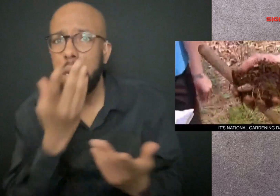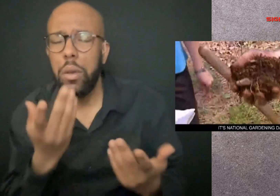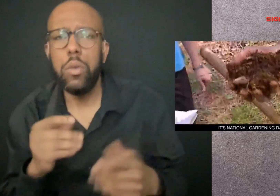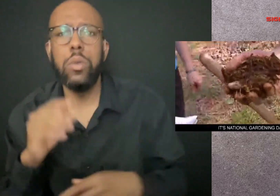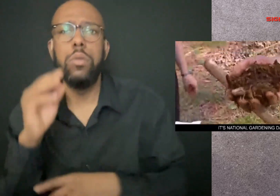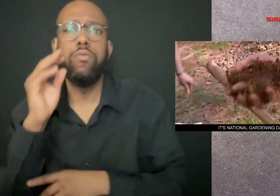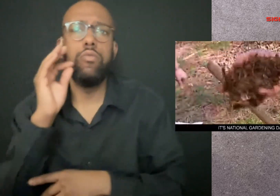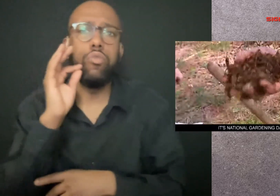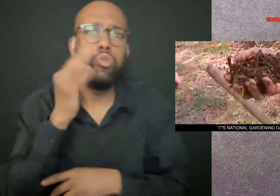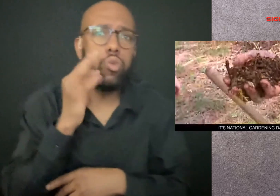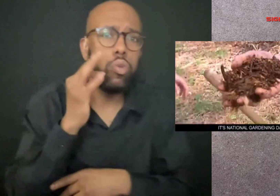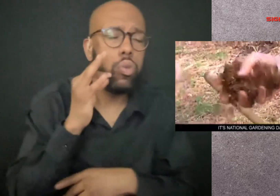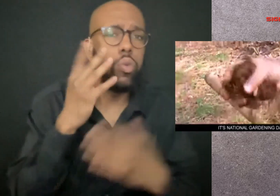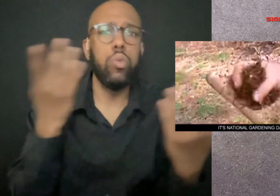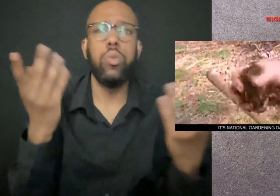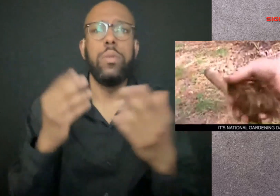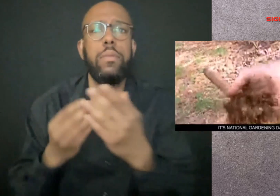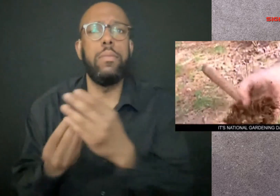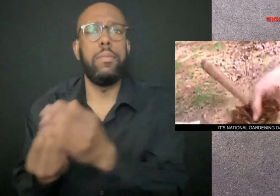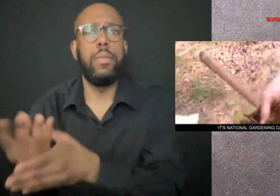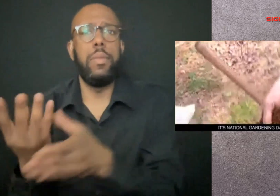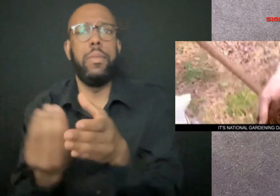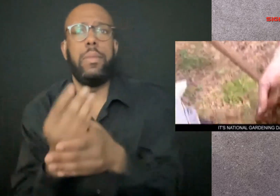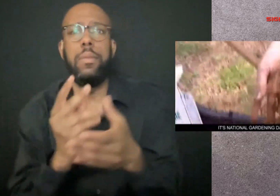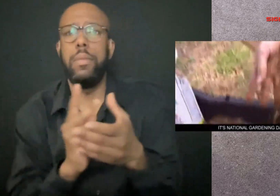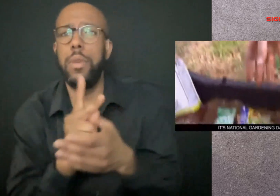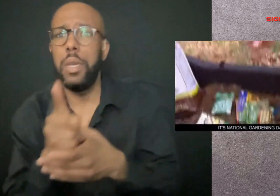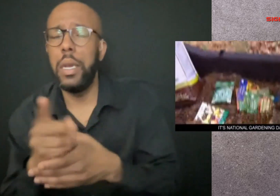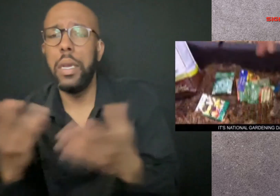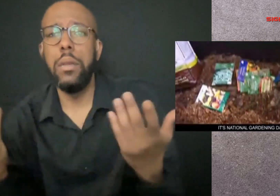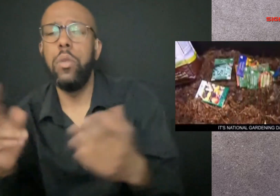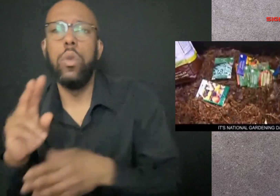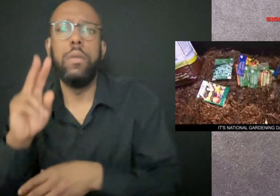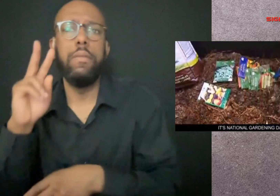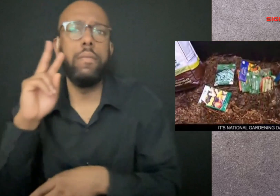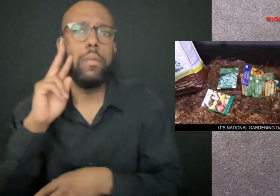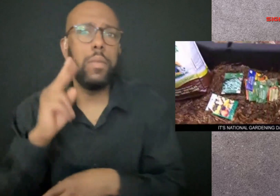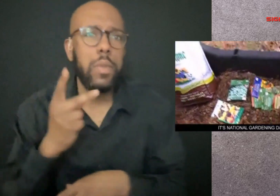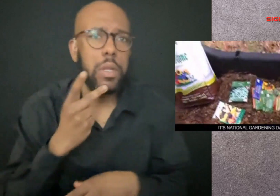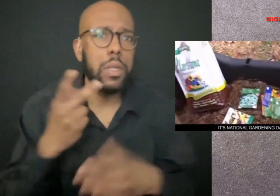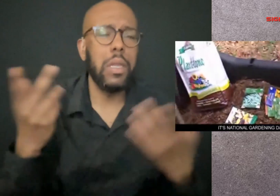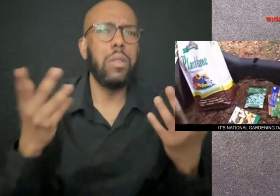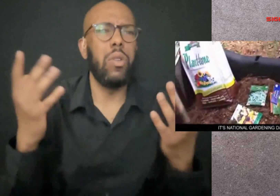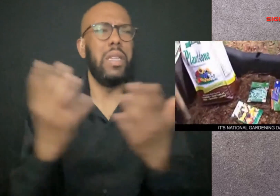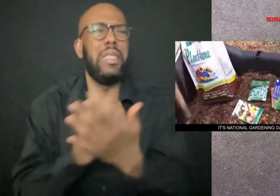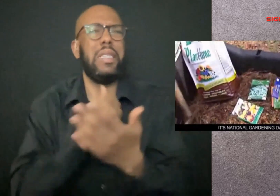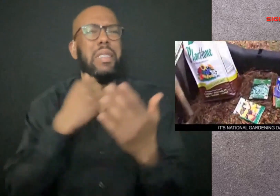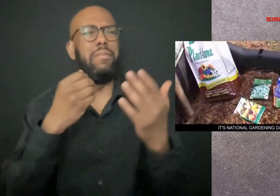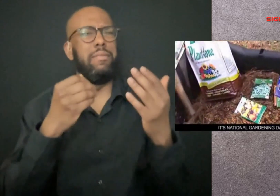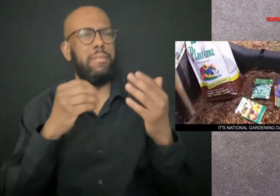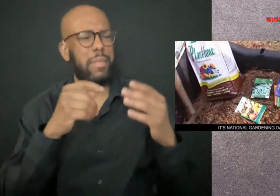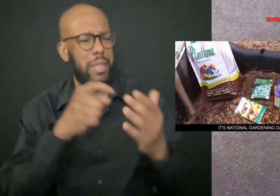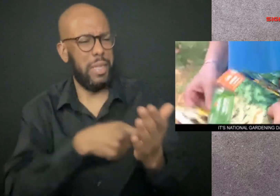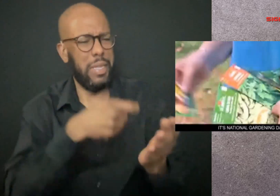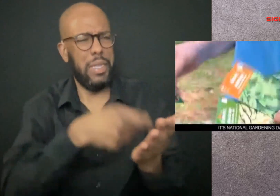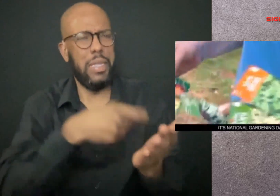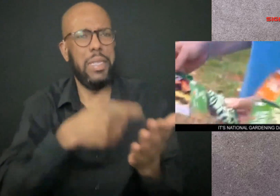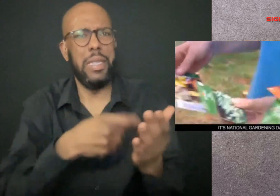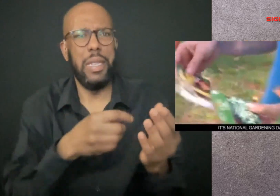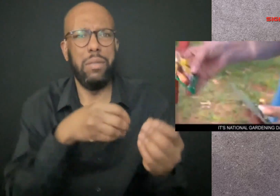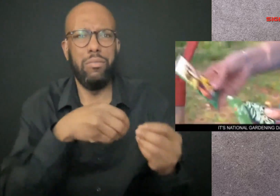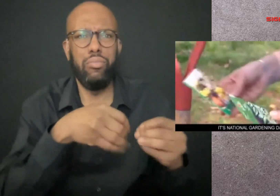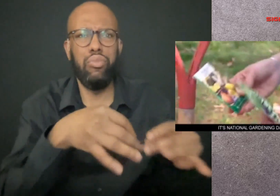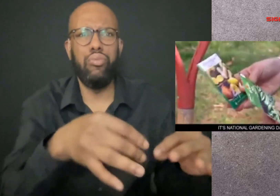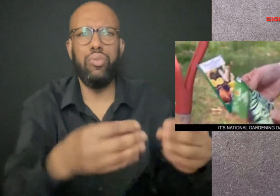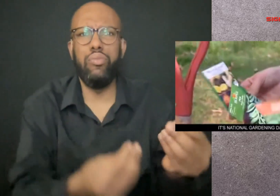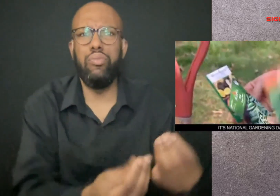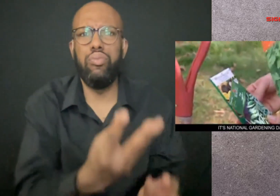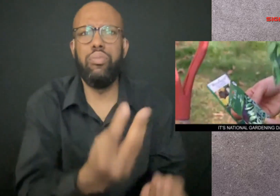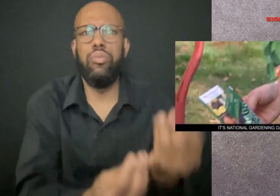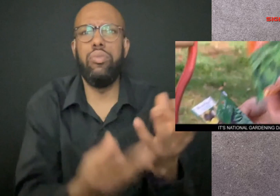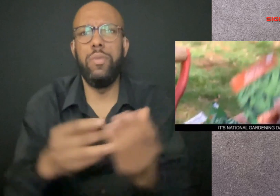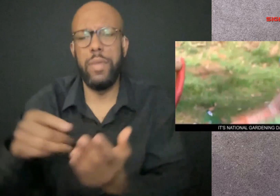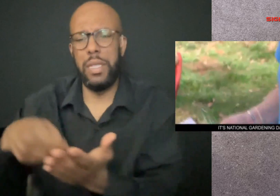but the final product was a carbon fiber BMX bowl suspended 2000 feet in the air